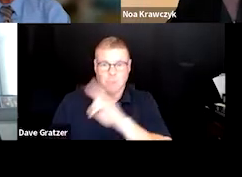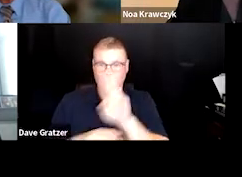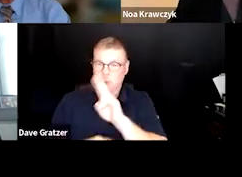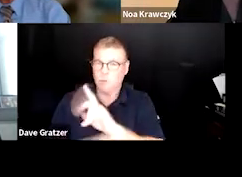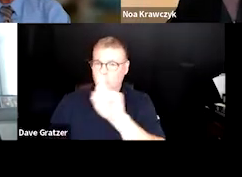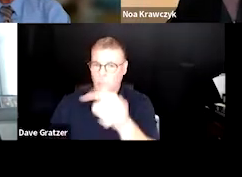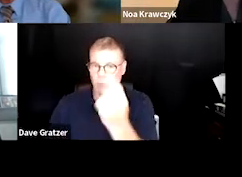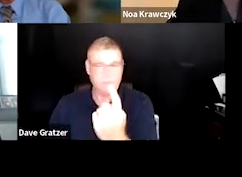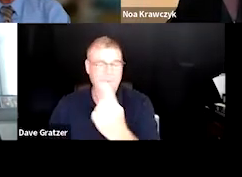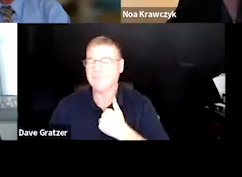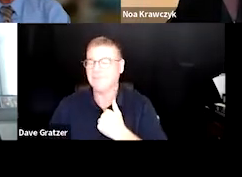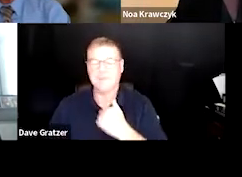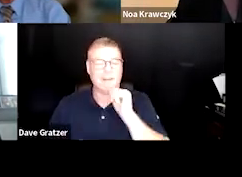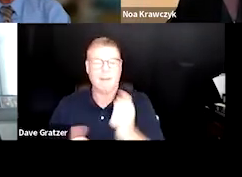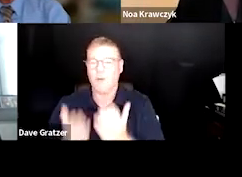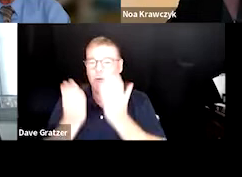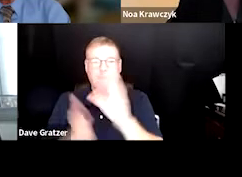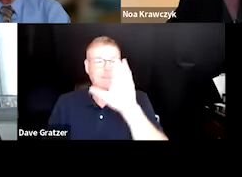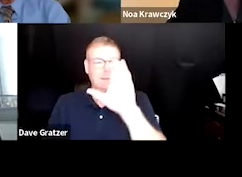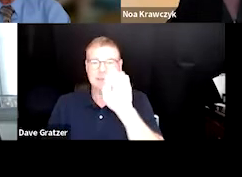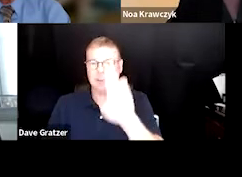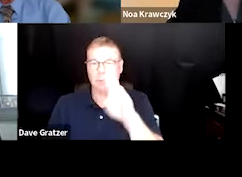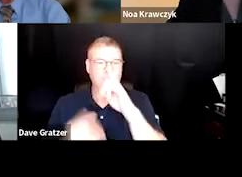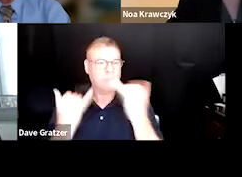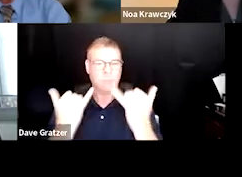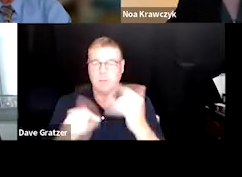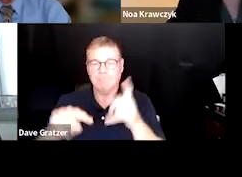and we are not able to offer CEU credits for today.